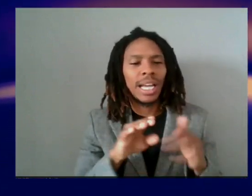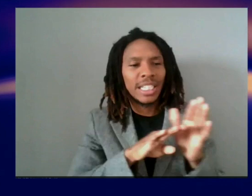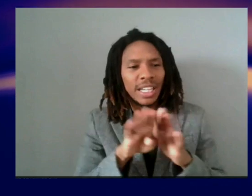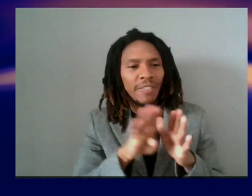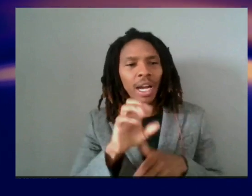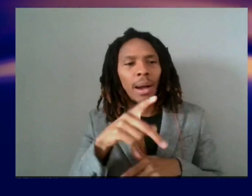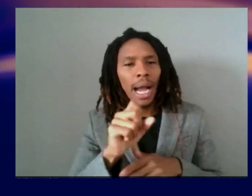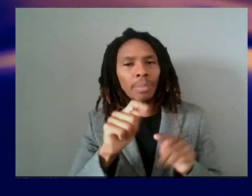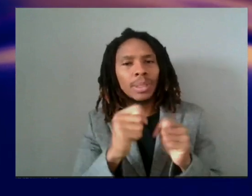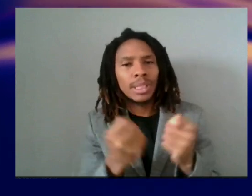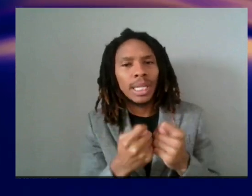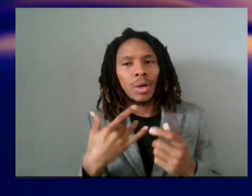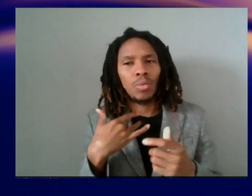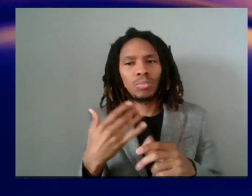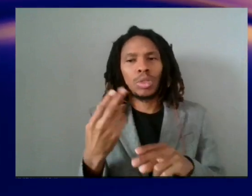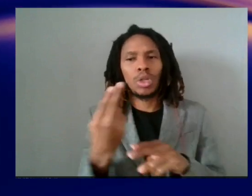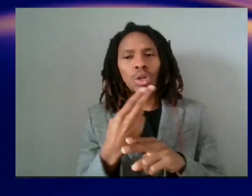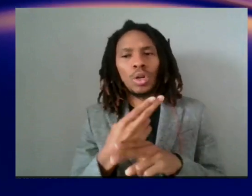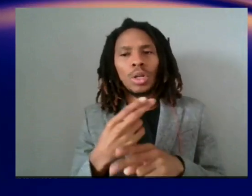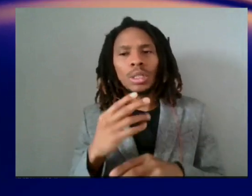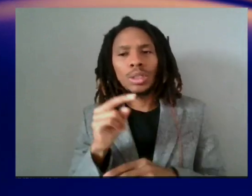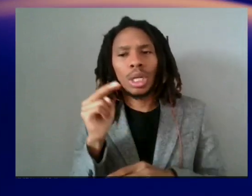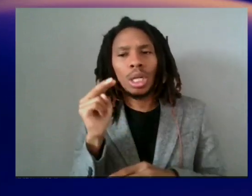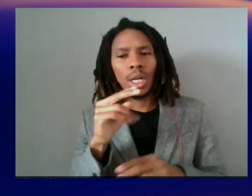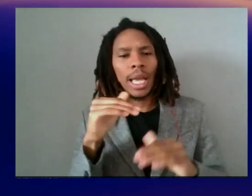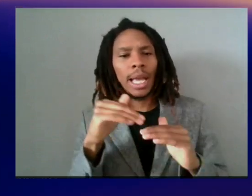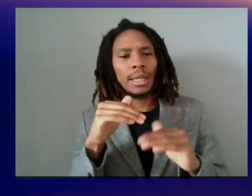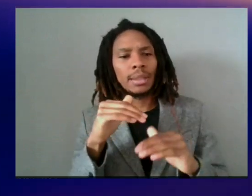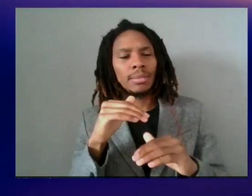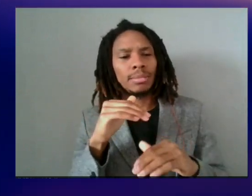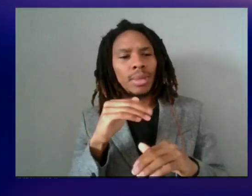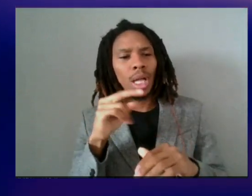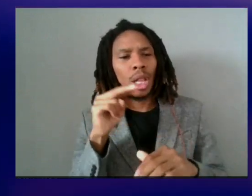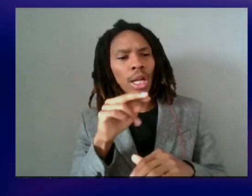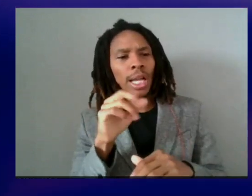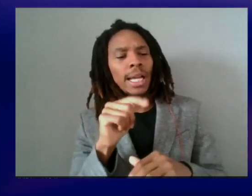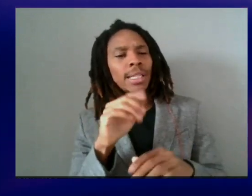to look at data about their systems